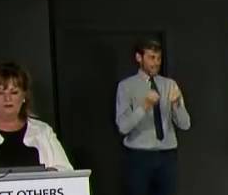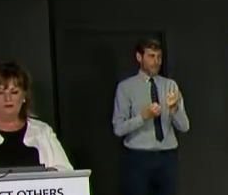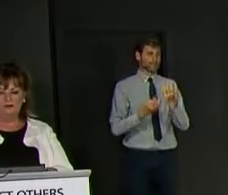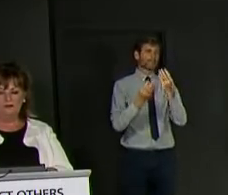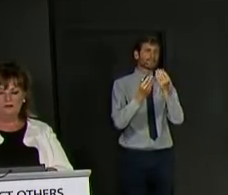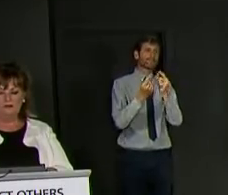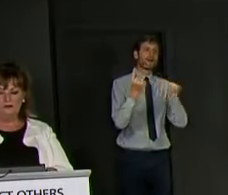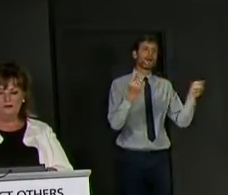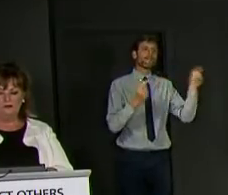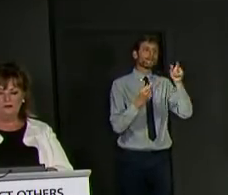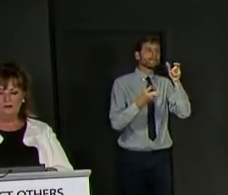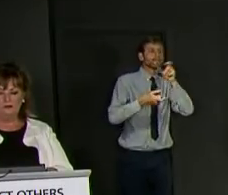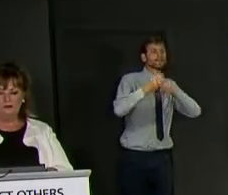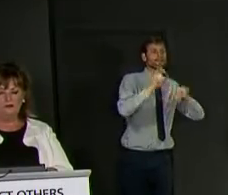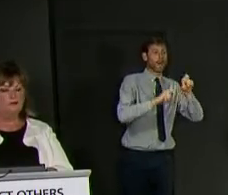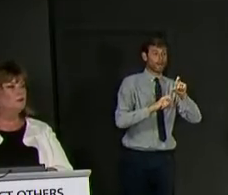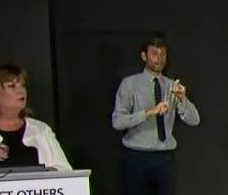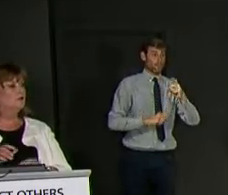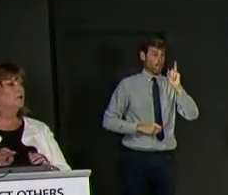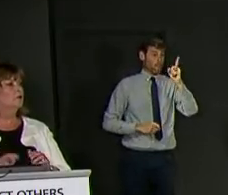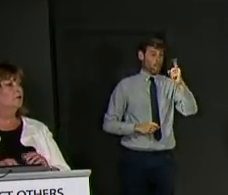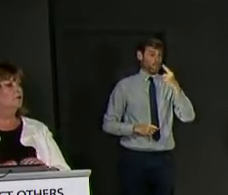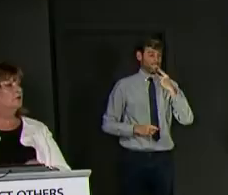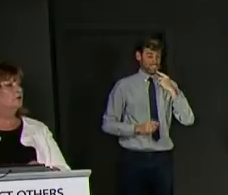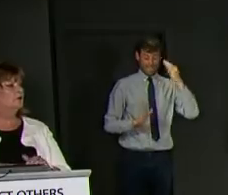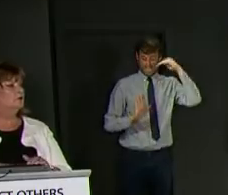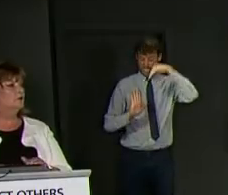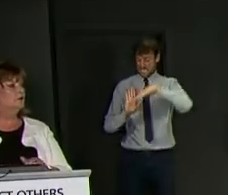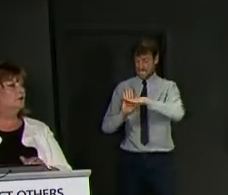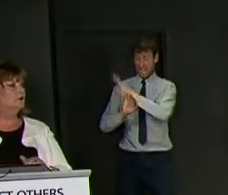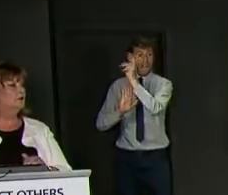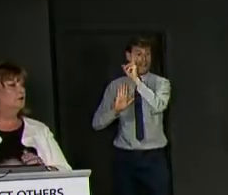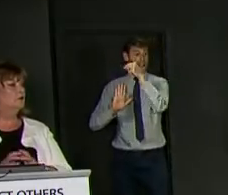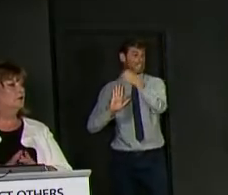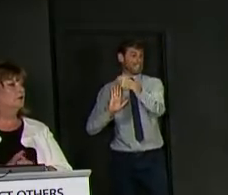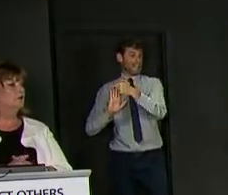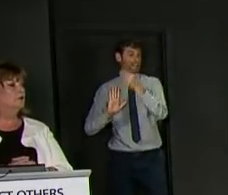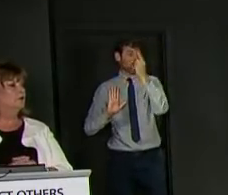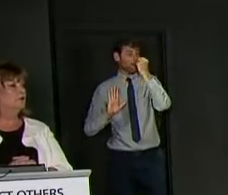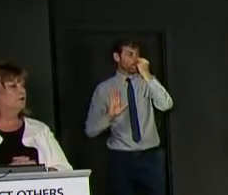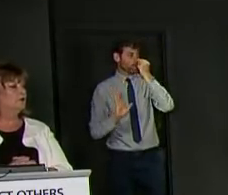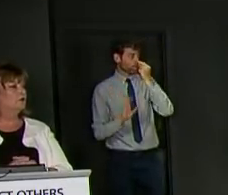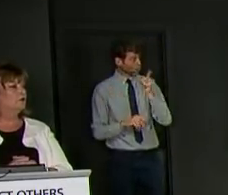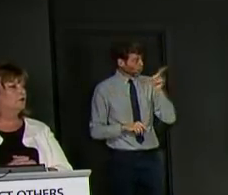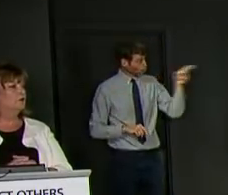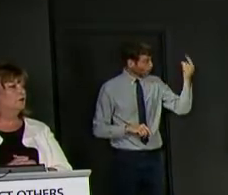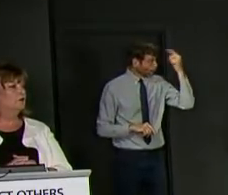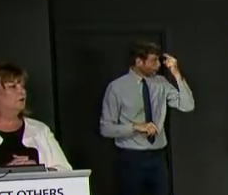about how likely a second wave could be. How likely do you fear that could potentially be?